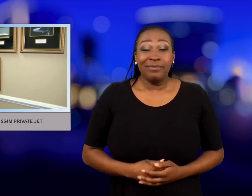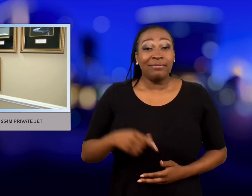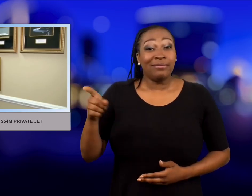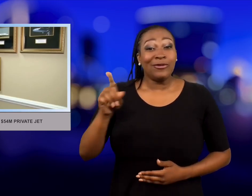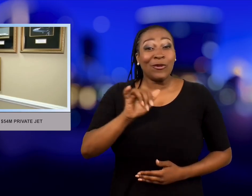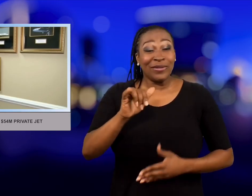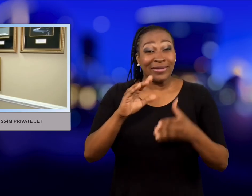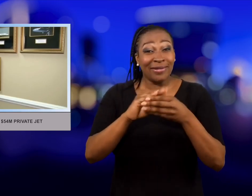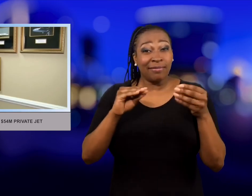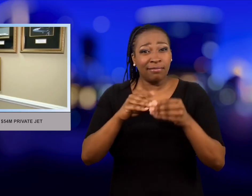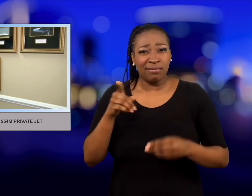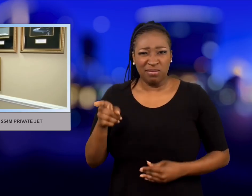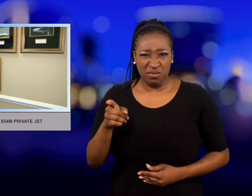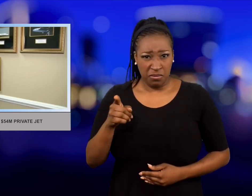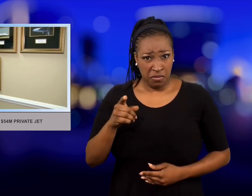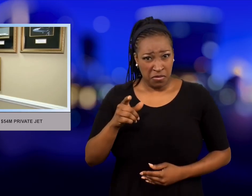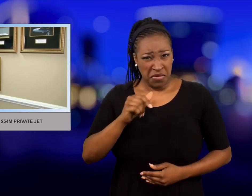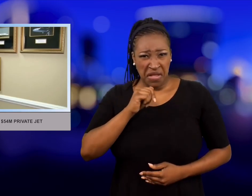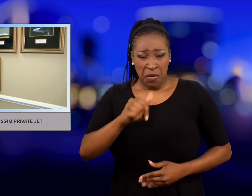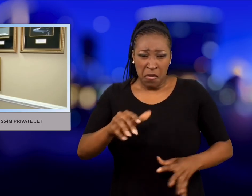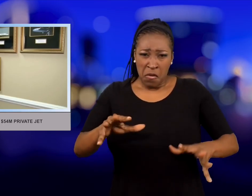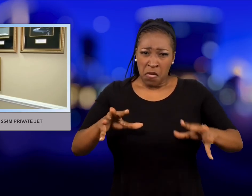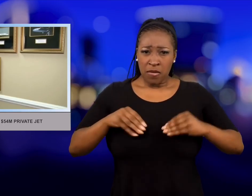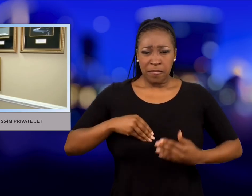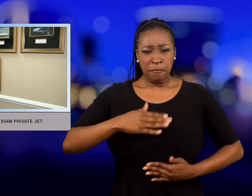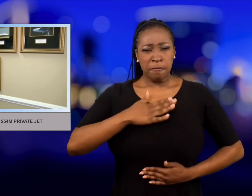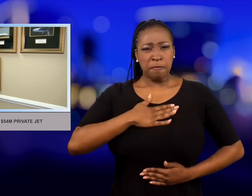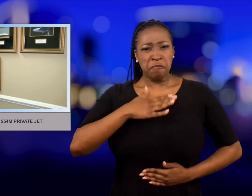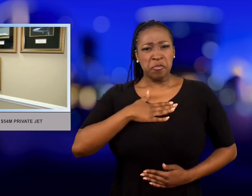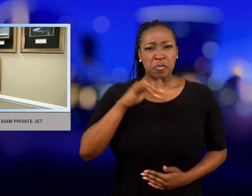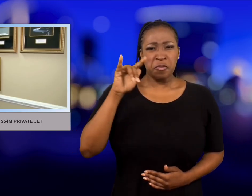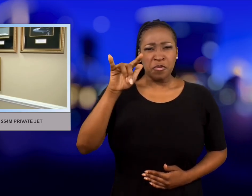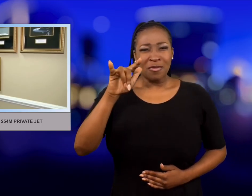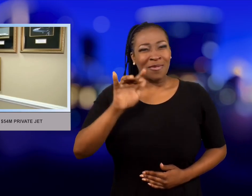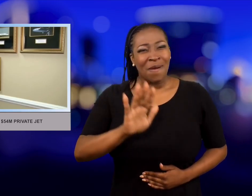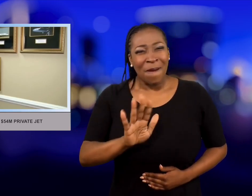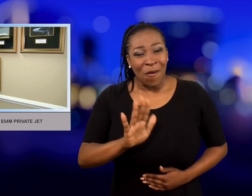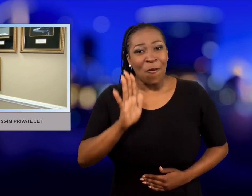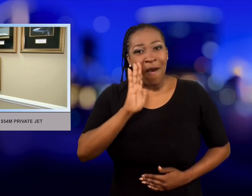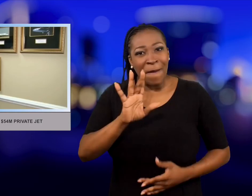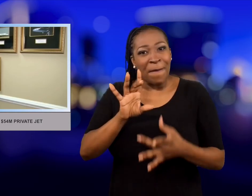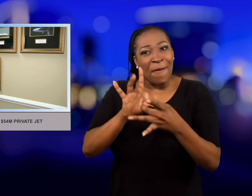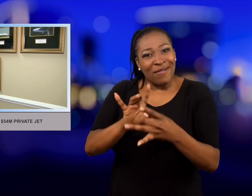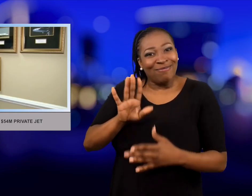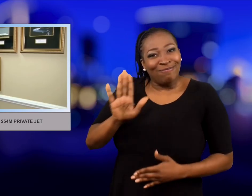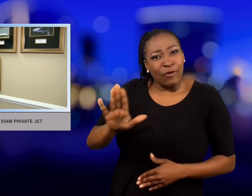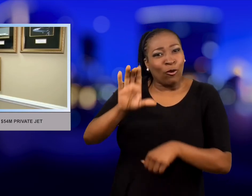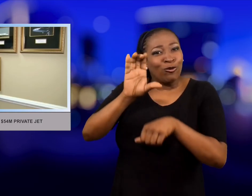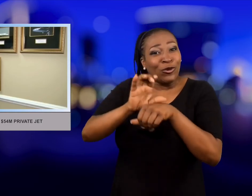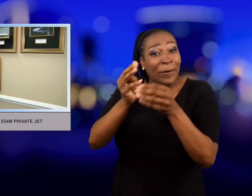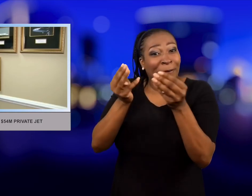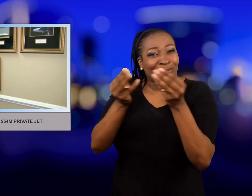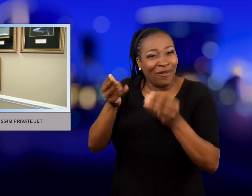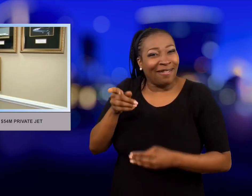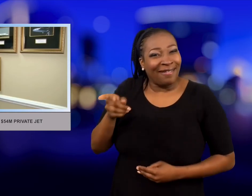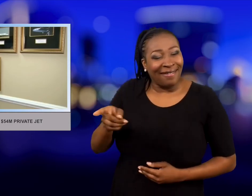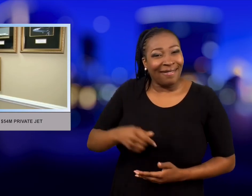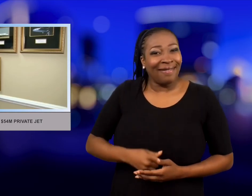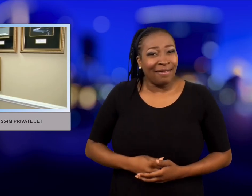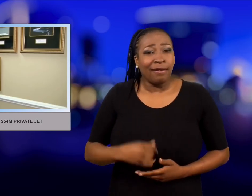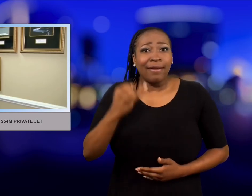He also said he would not own the plane but it would belong to the ministry and that if